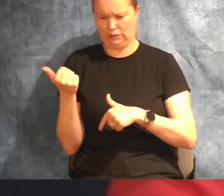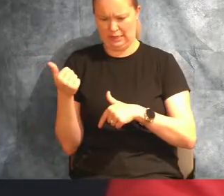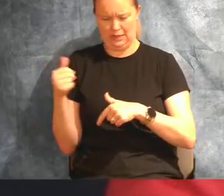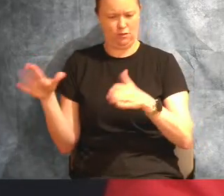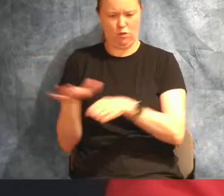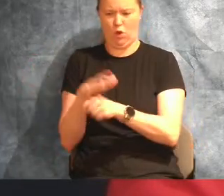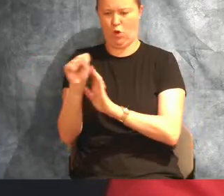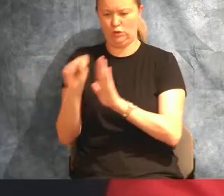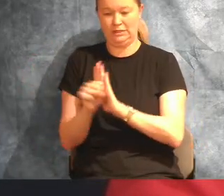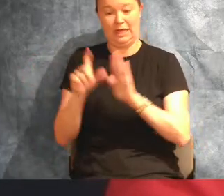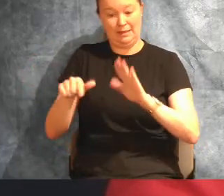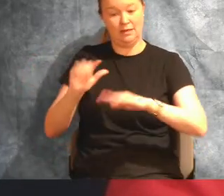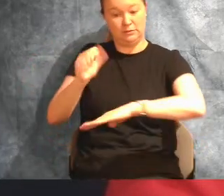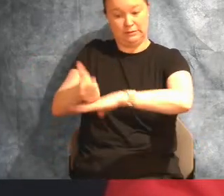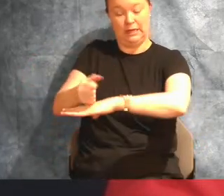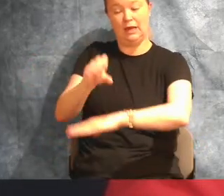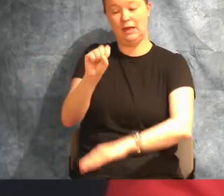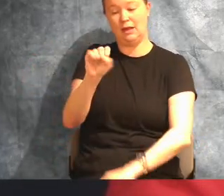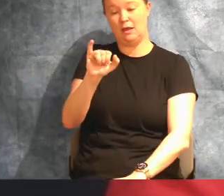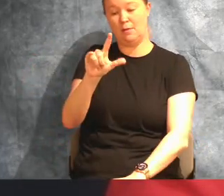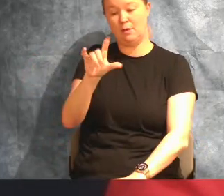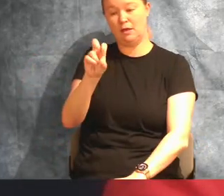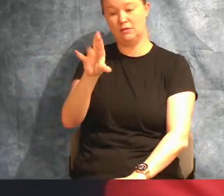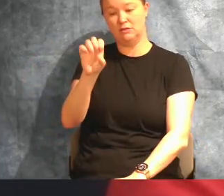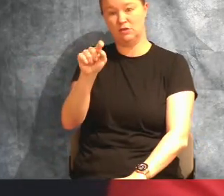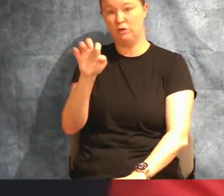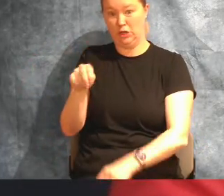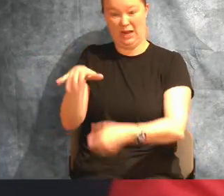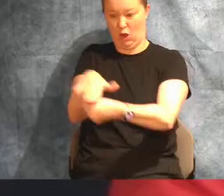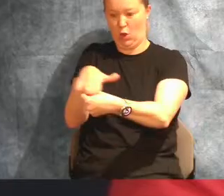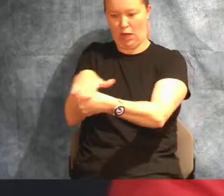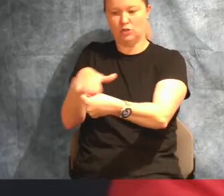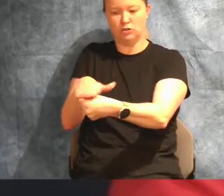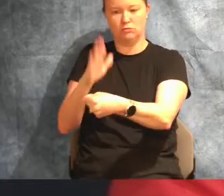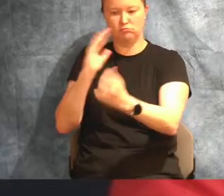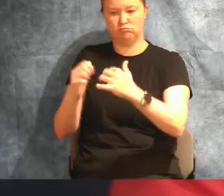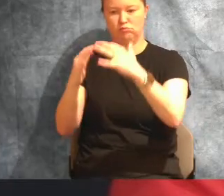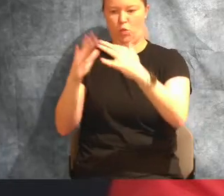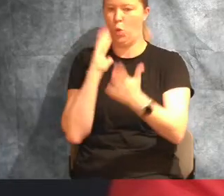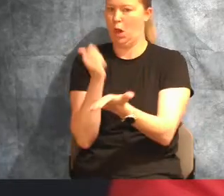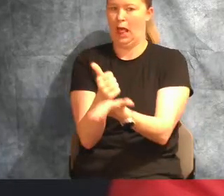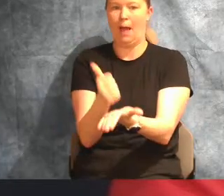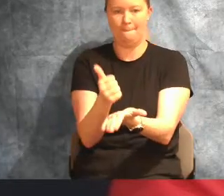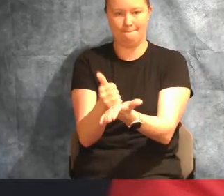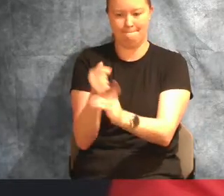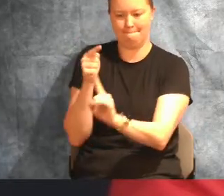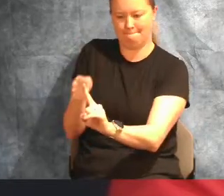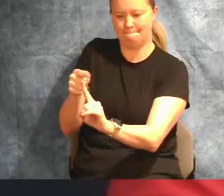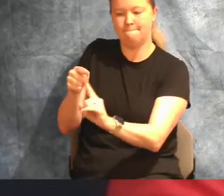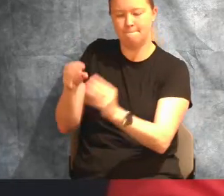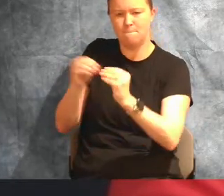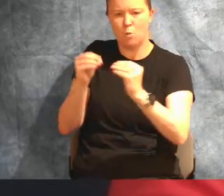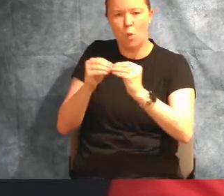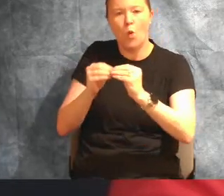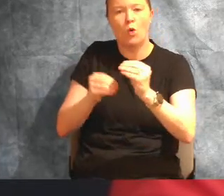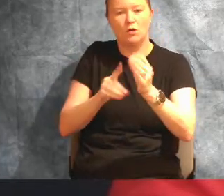one going into Silverton and the location I think will help even be an anchor to more development in